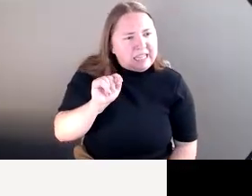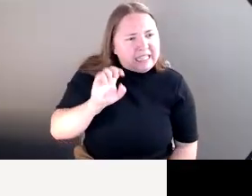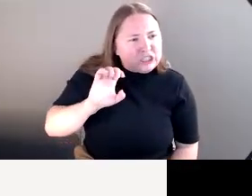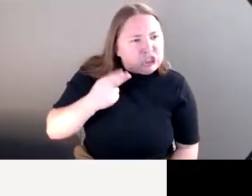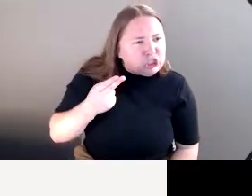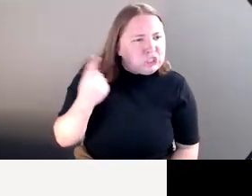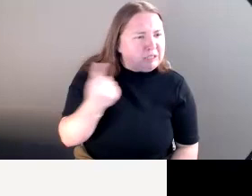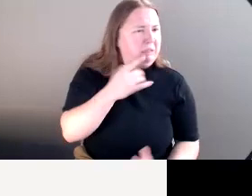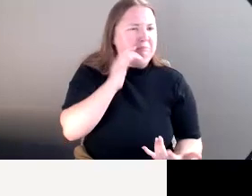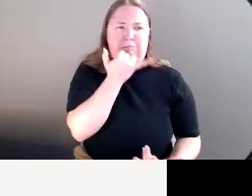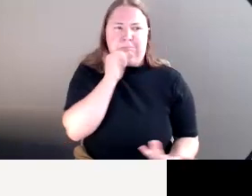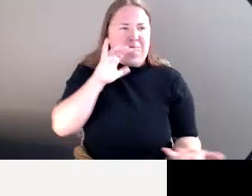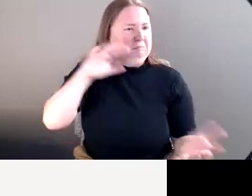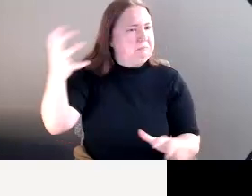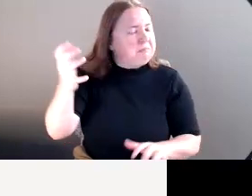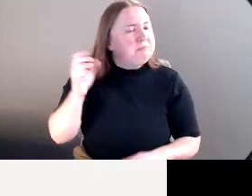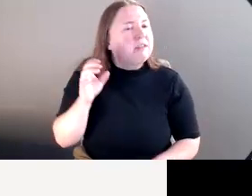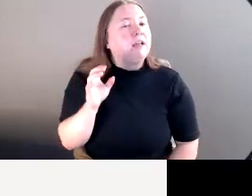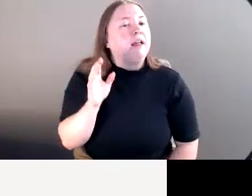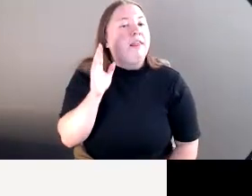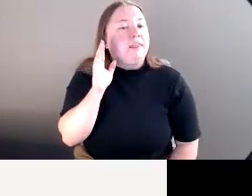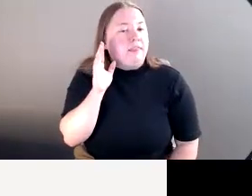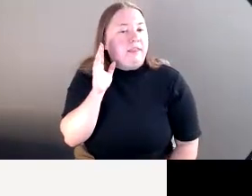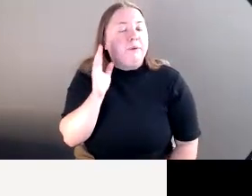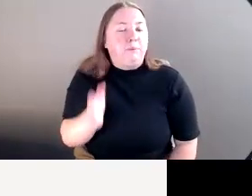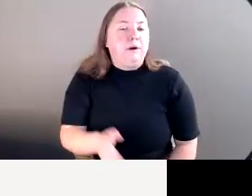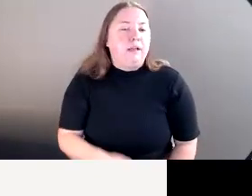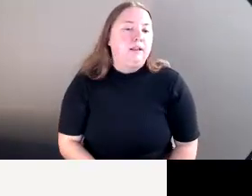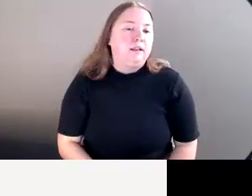Because they also do put in, track,